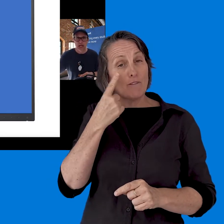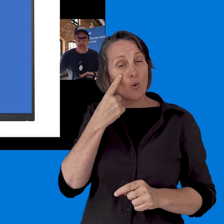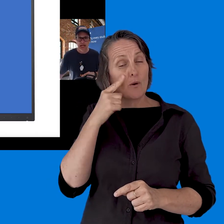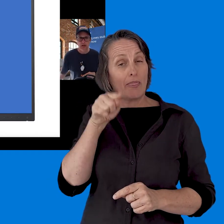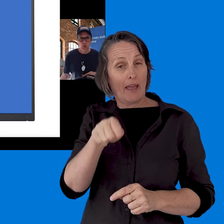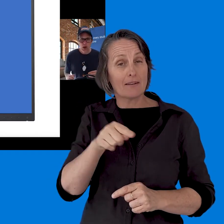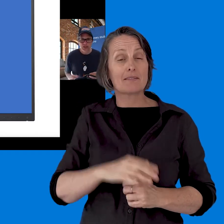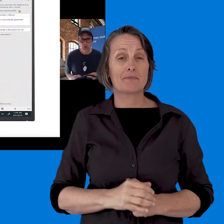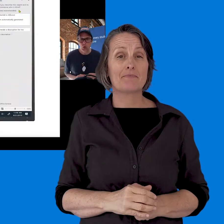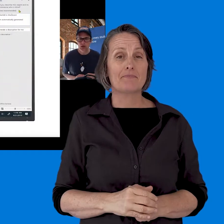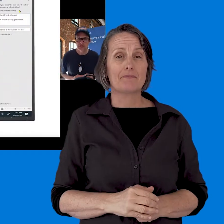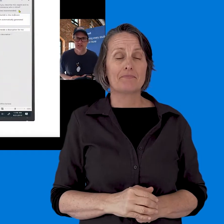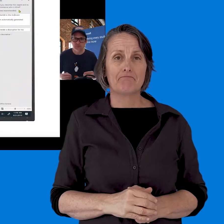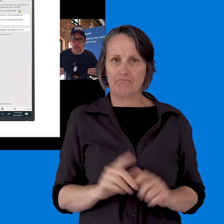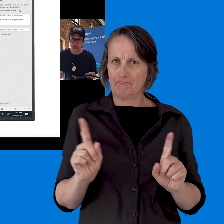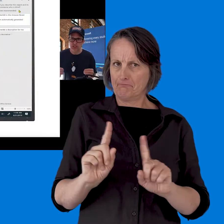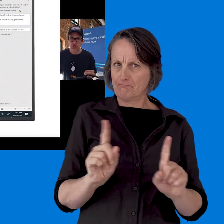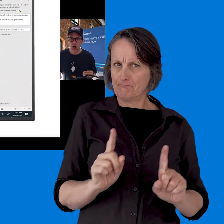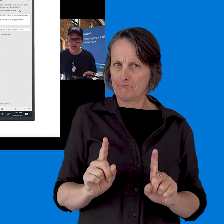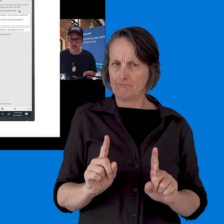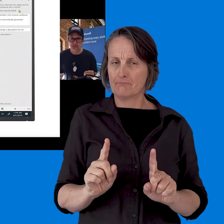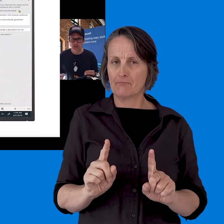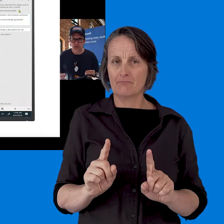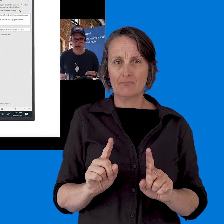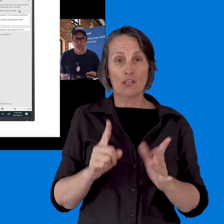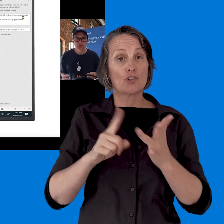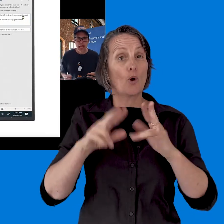Now, the way that it works is it's built into office. OK.